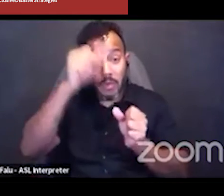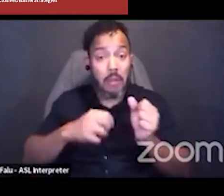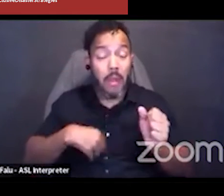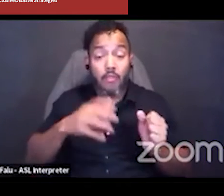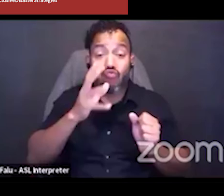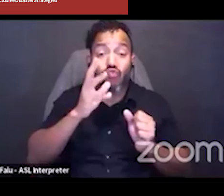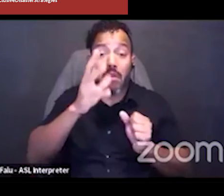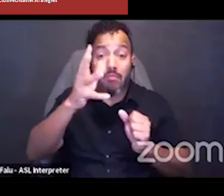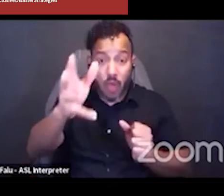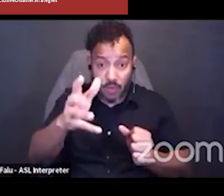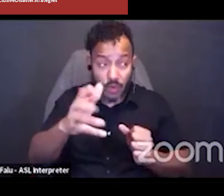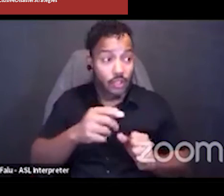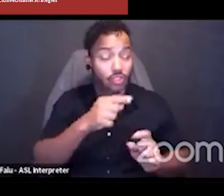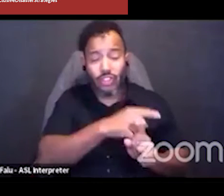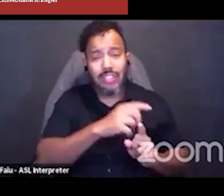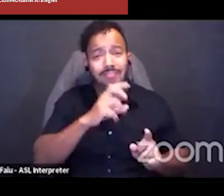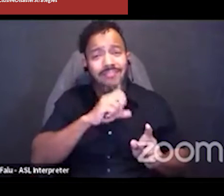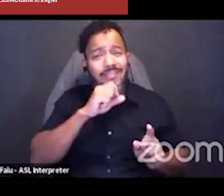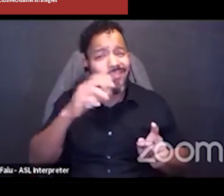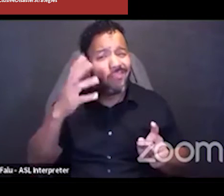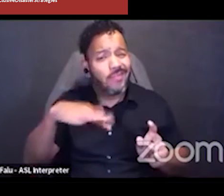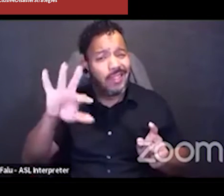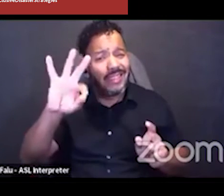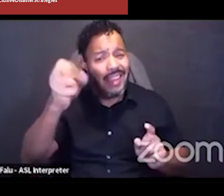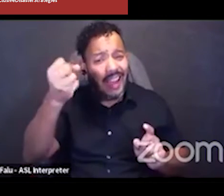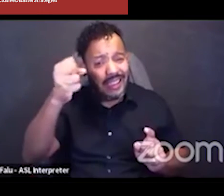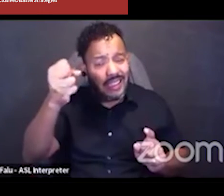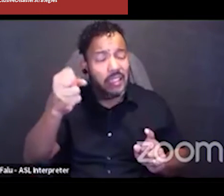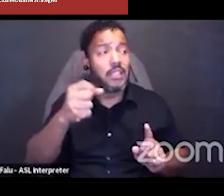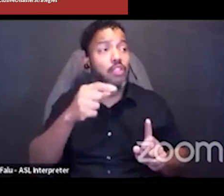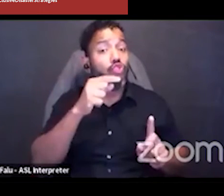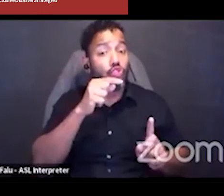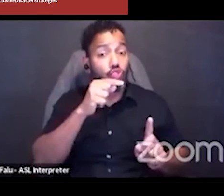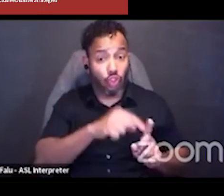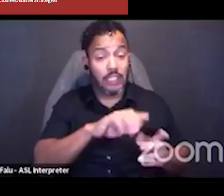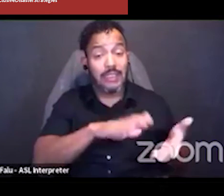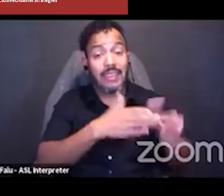90s while getting care from a provider. While getting showered.